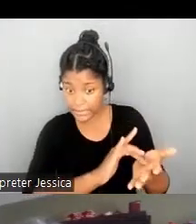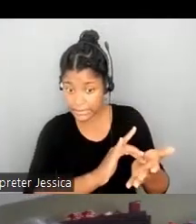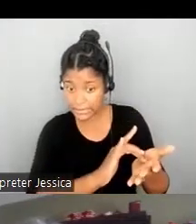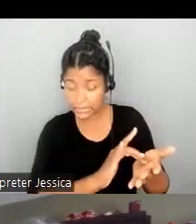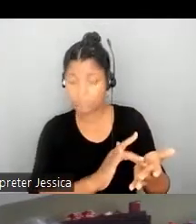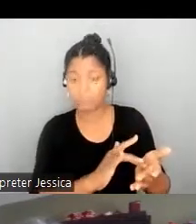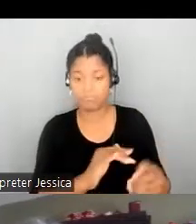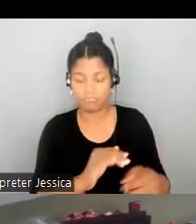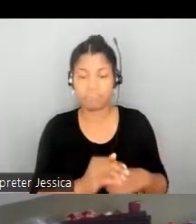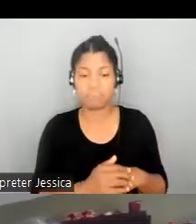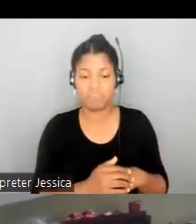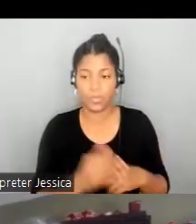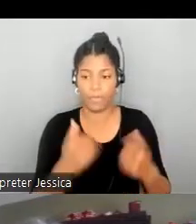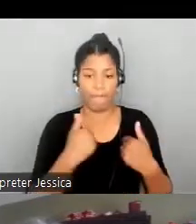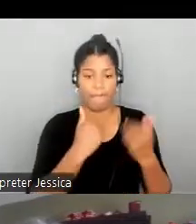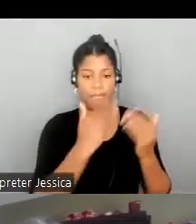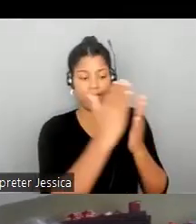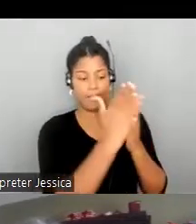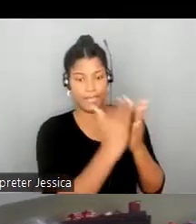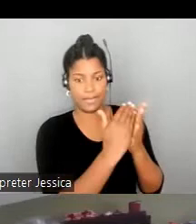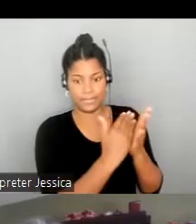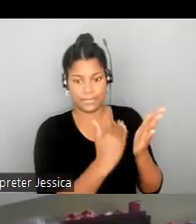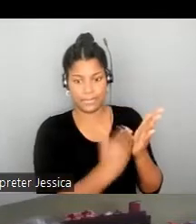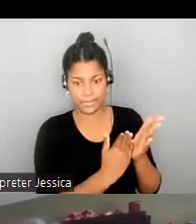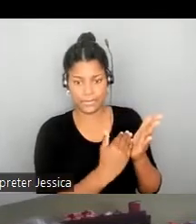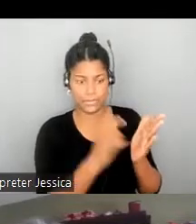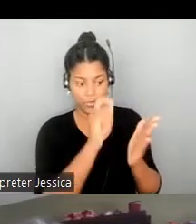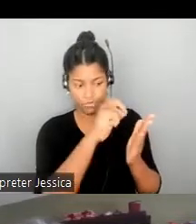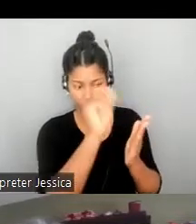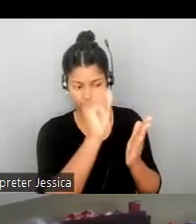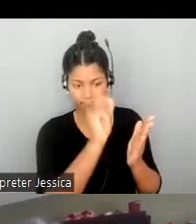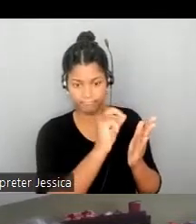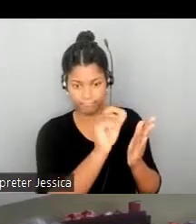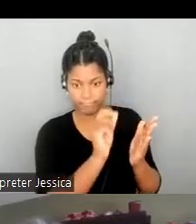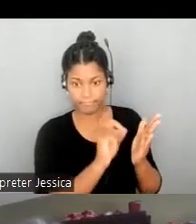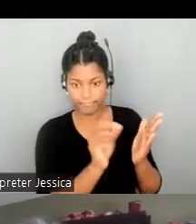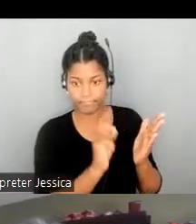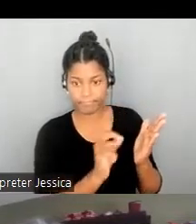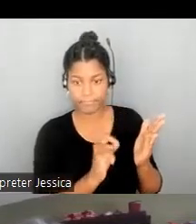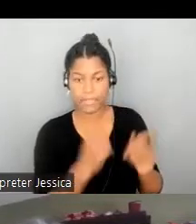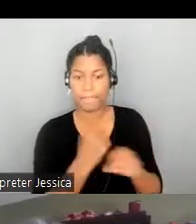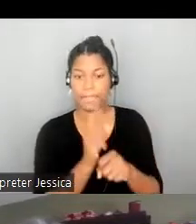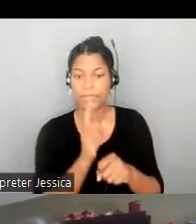We had a list of things we would go through and make sure the transition going home was going well.